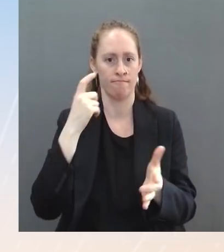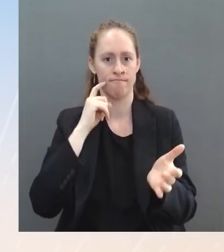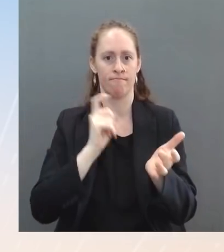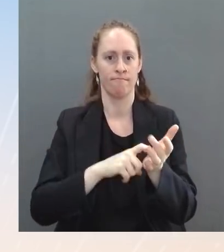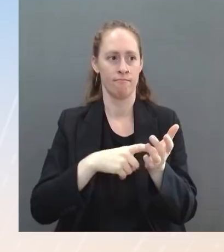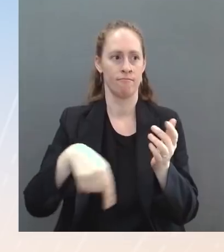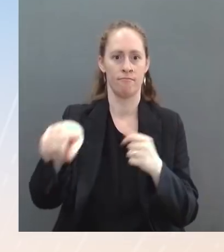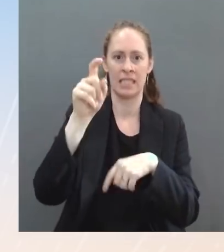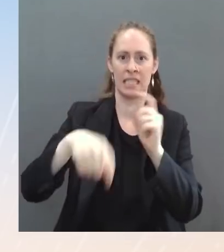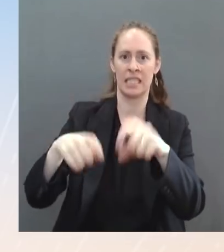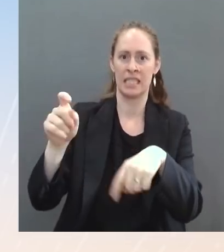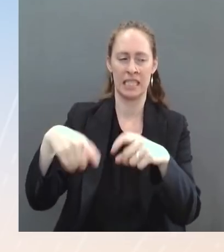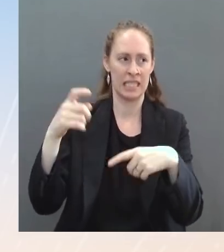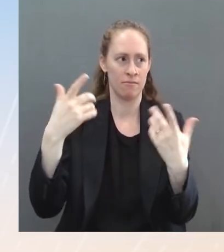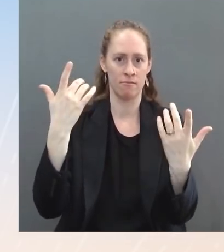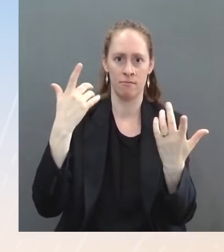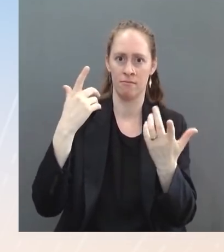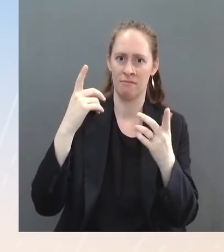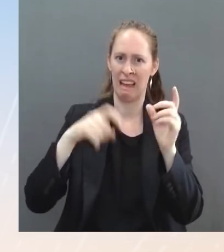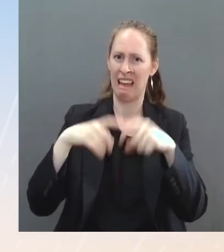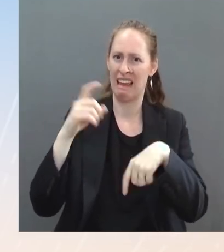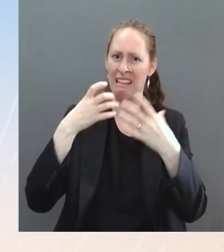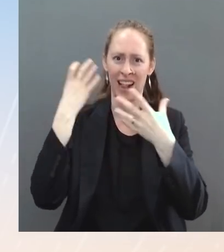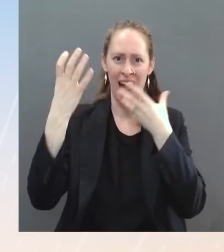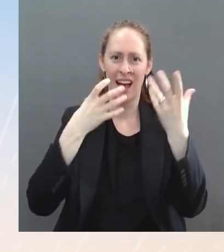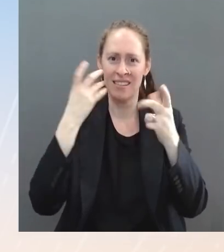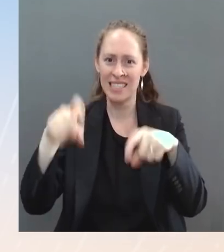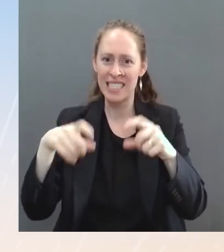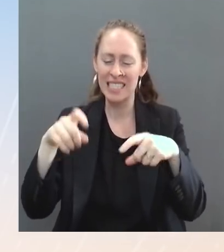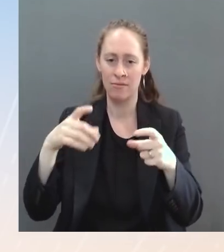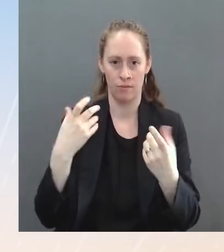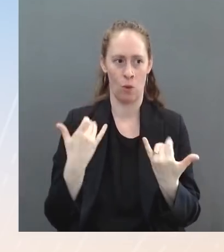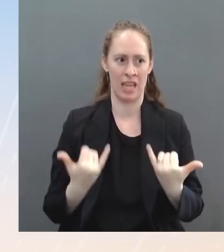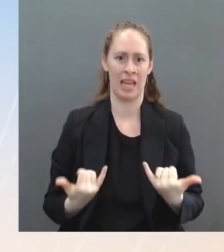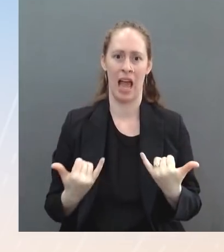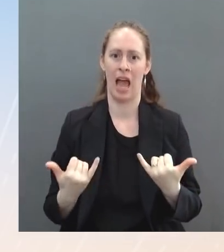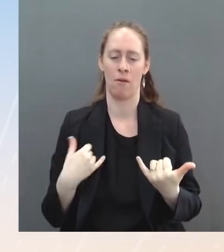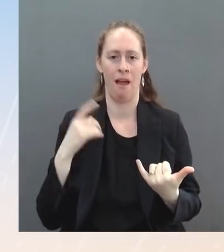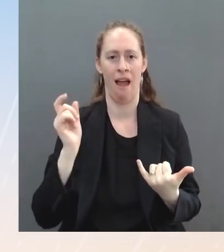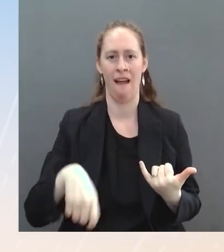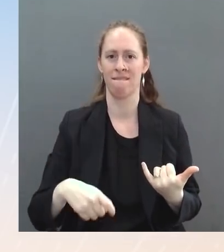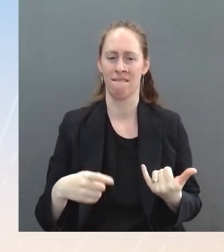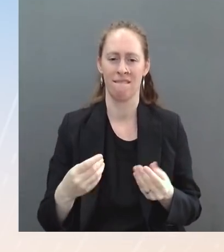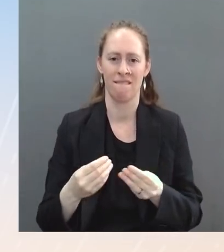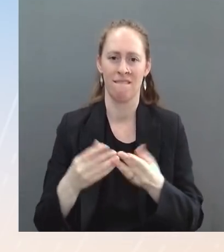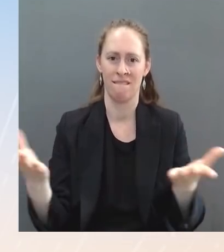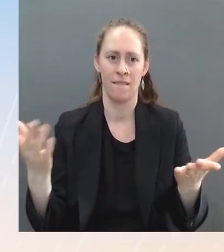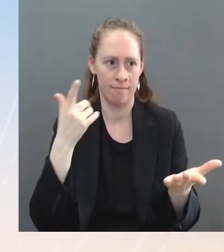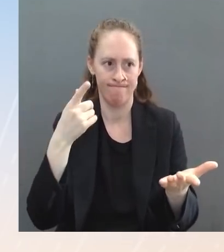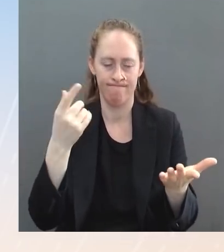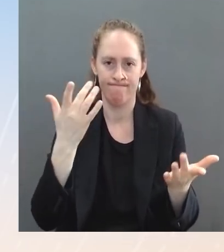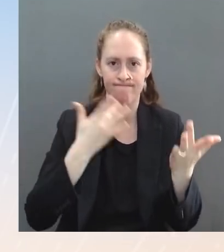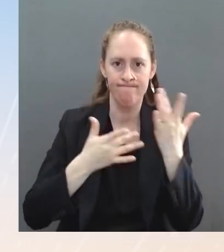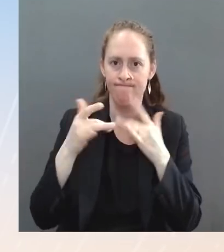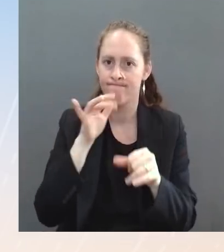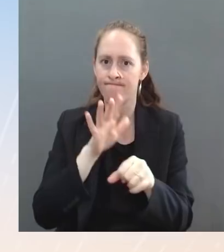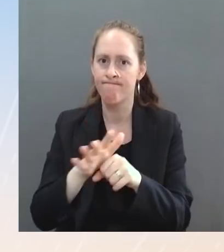because supply is constrained and prices are high. So, we fully expect that the Strategic Petroleum Reserve